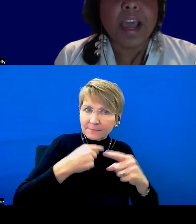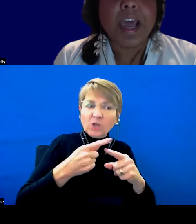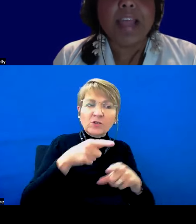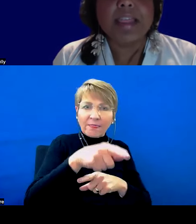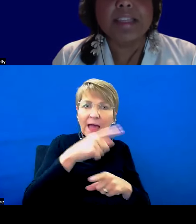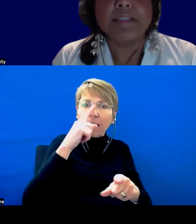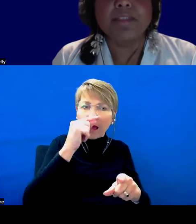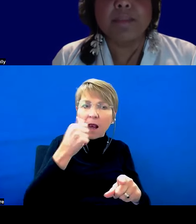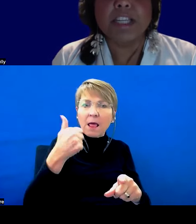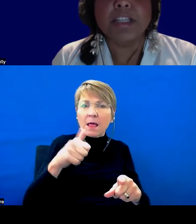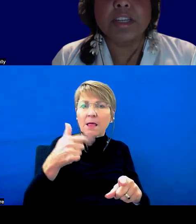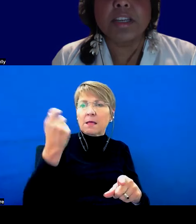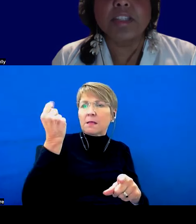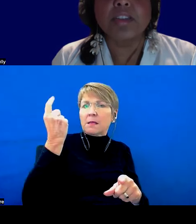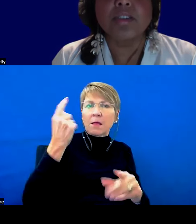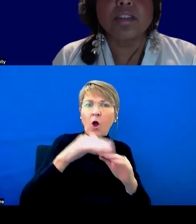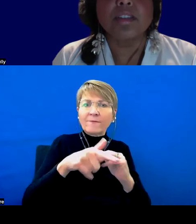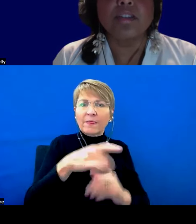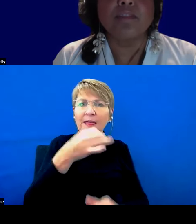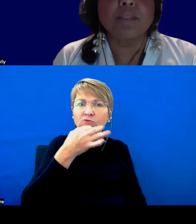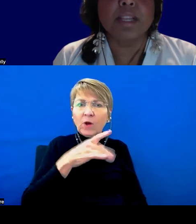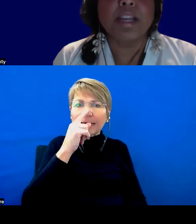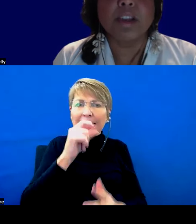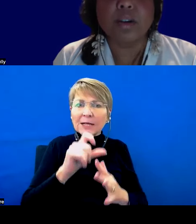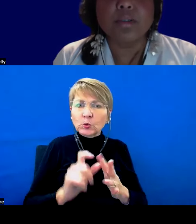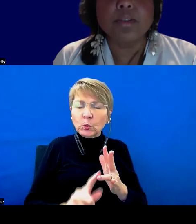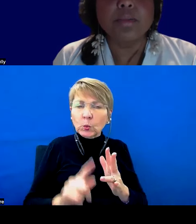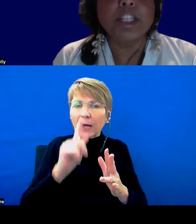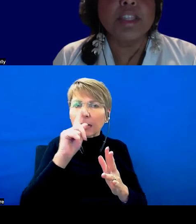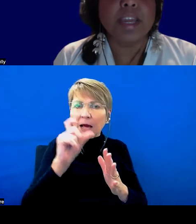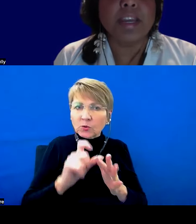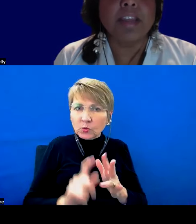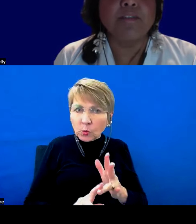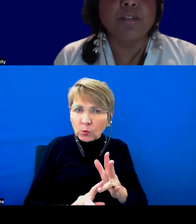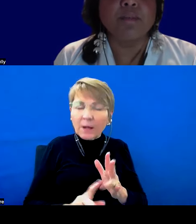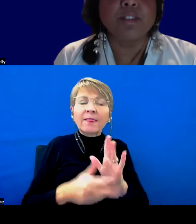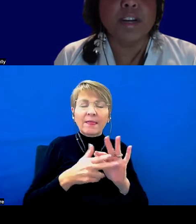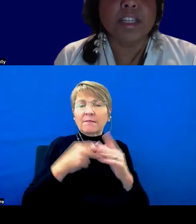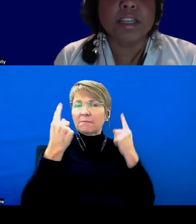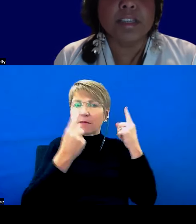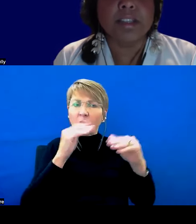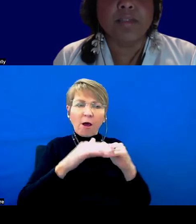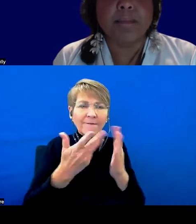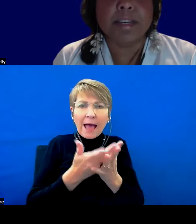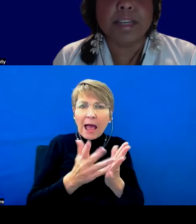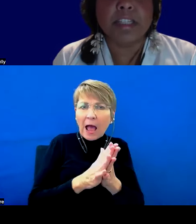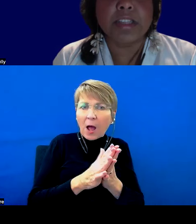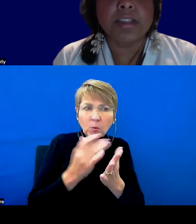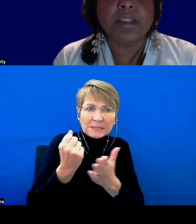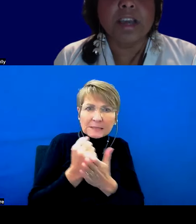and this information is used to formulate goals, which then inform strategies and recommendations